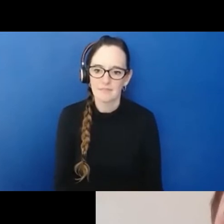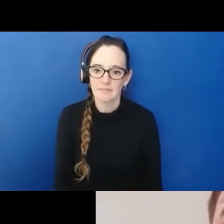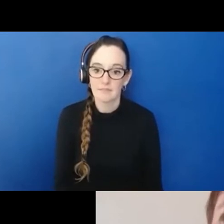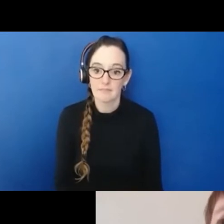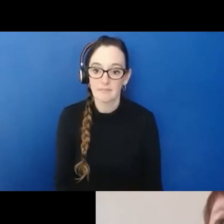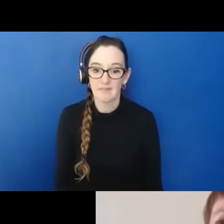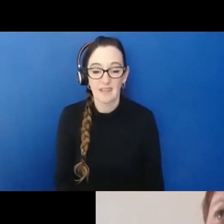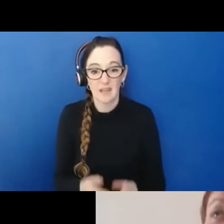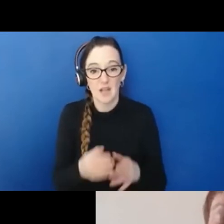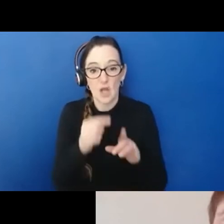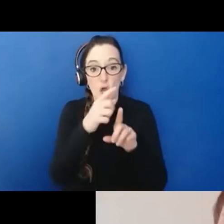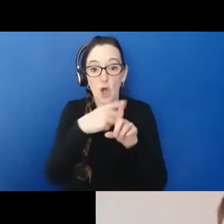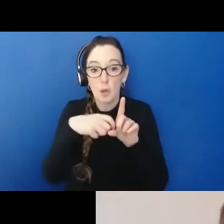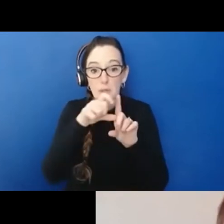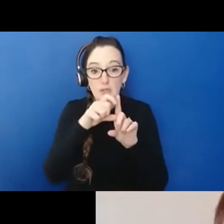communities that are actually active around Black Swan.